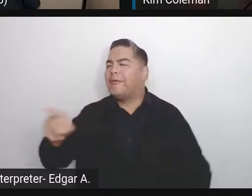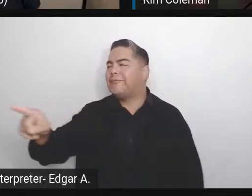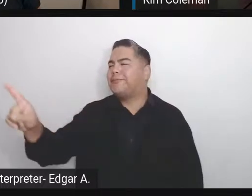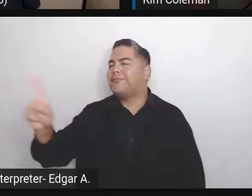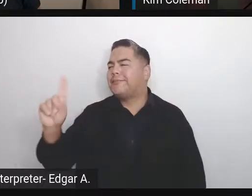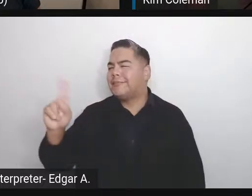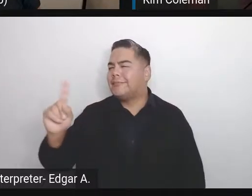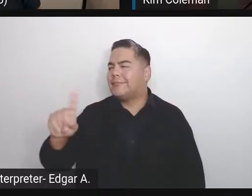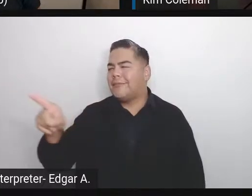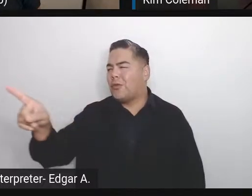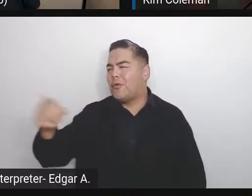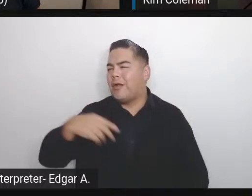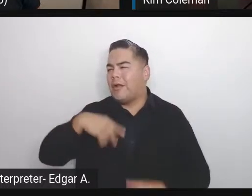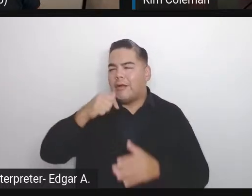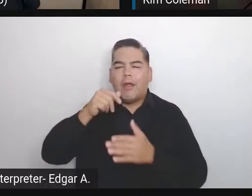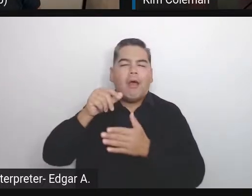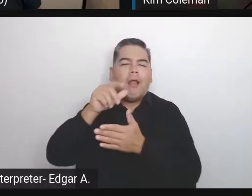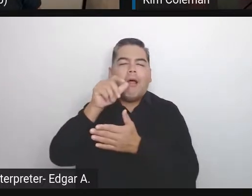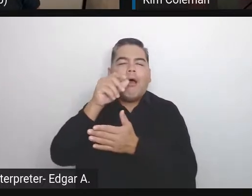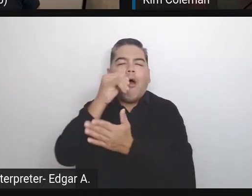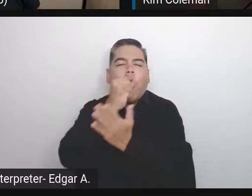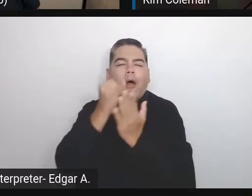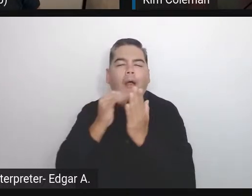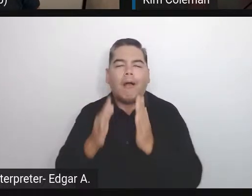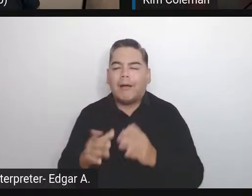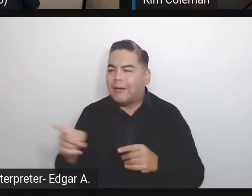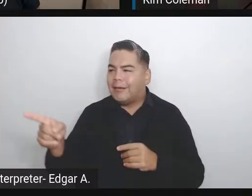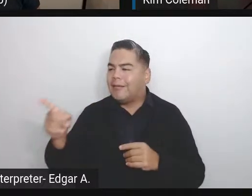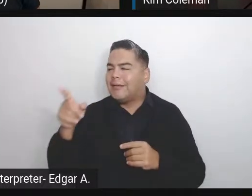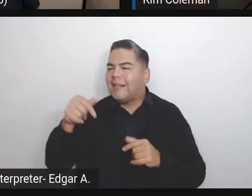We are artists. We create art. No you are not.